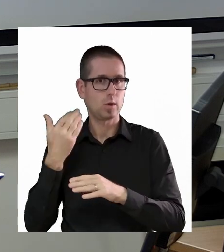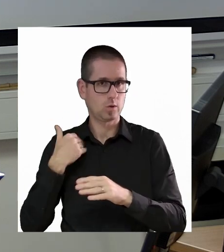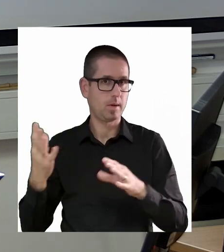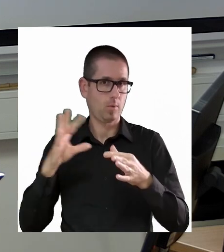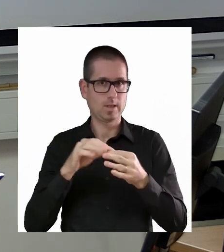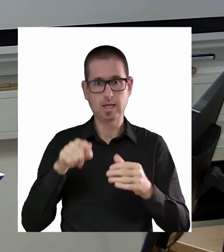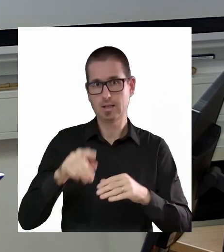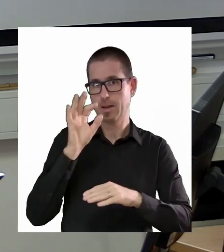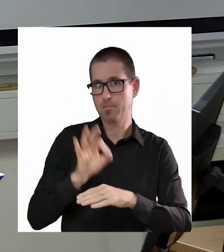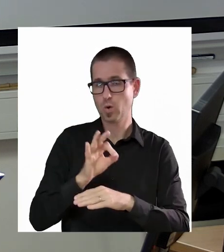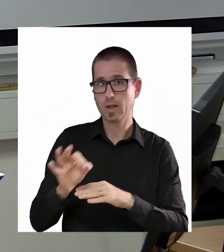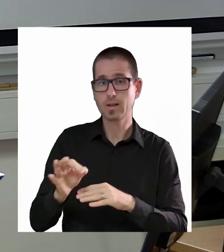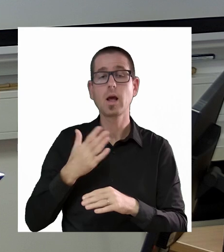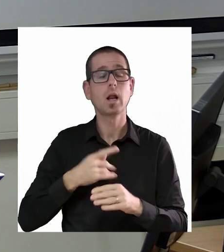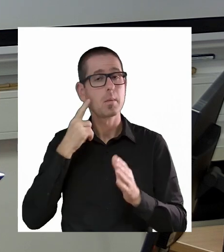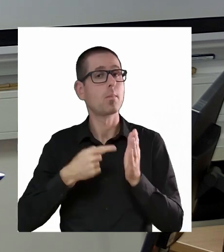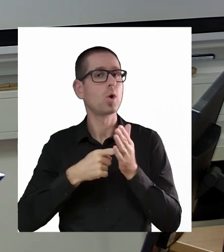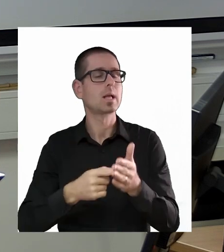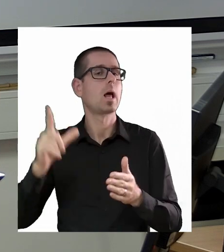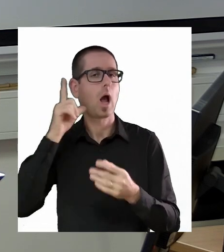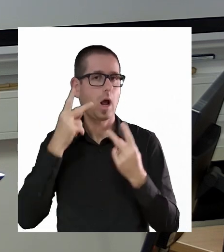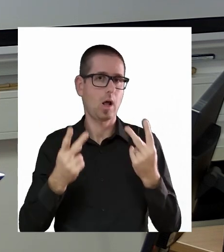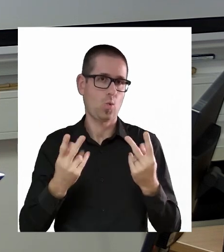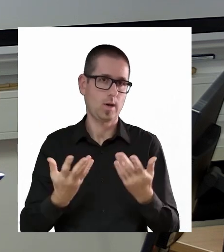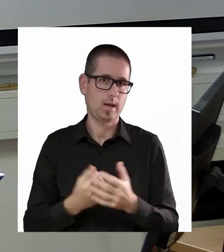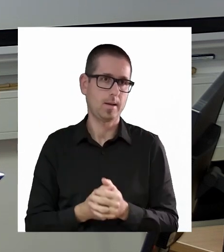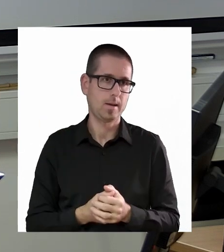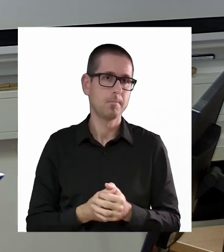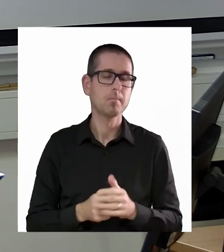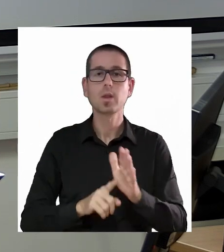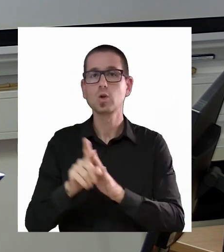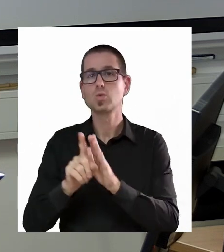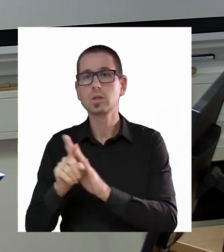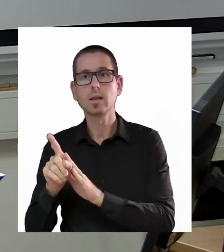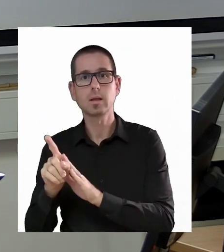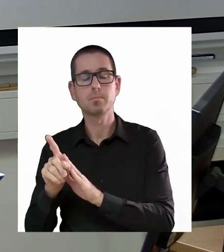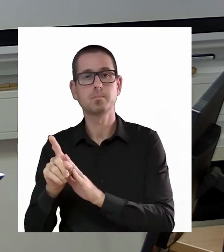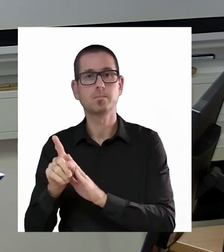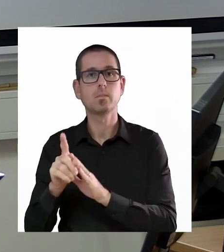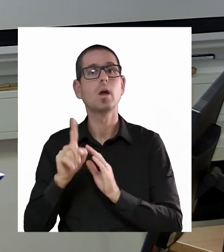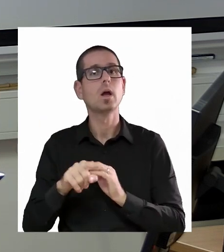I would like to point out the main, let's say result and a good practise,